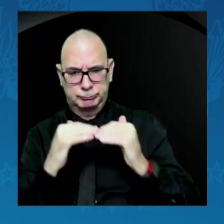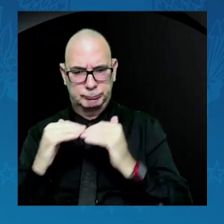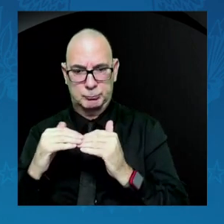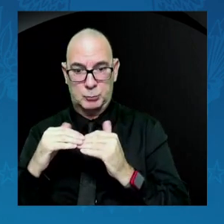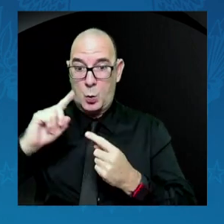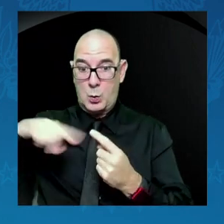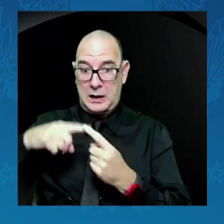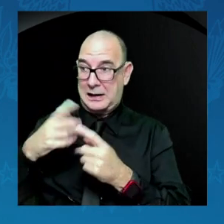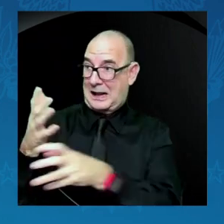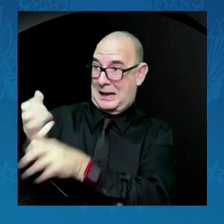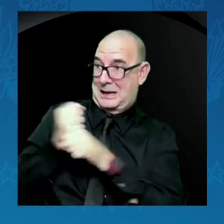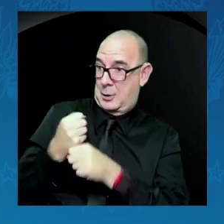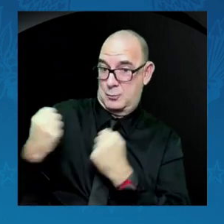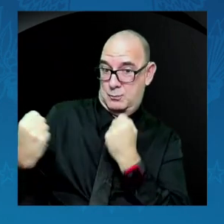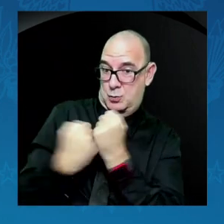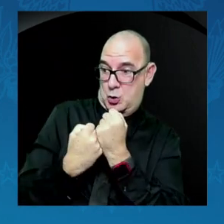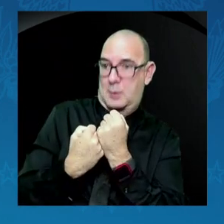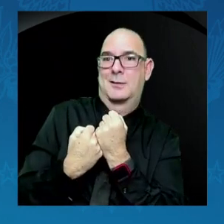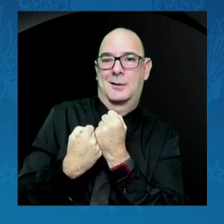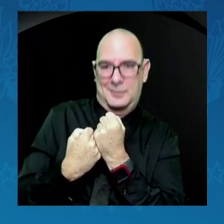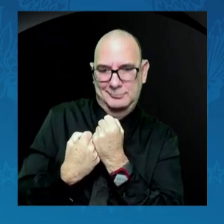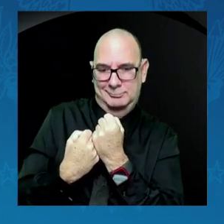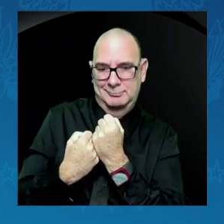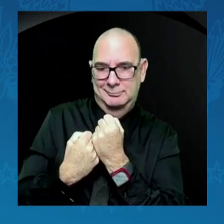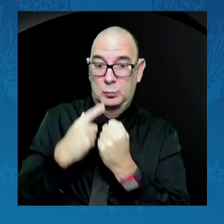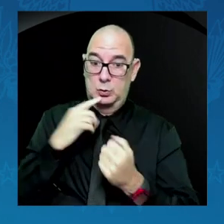And this new mission will help us address that,